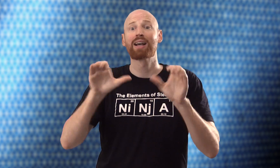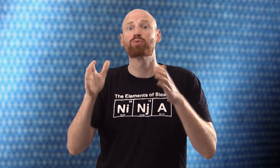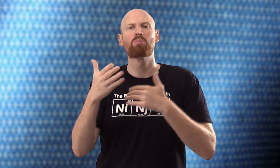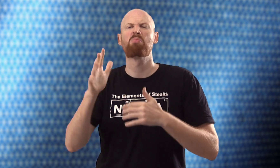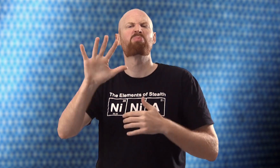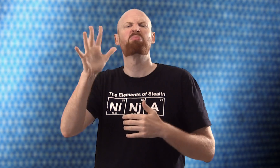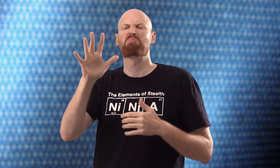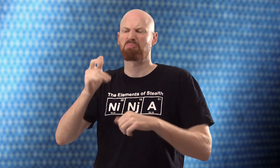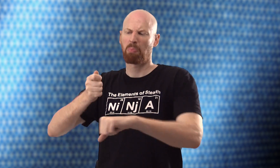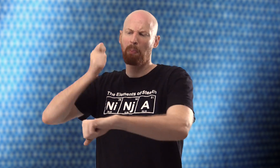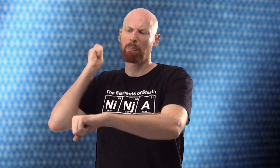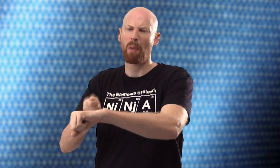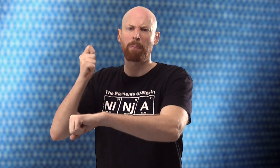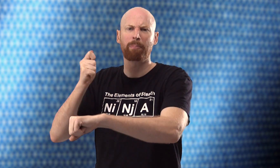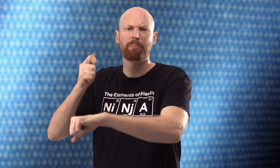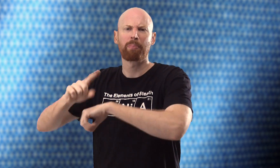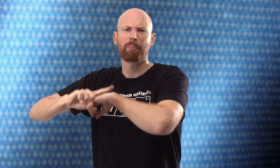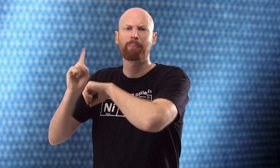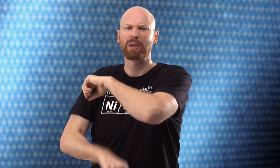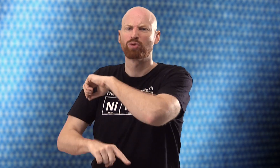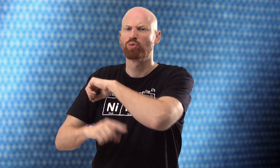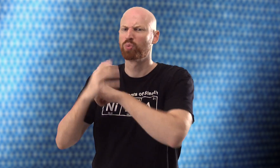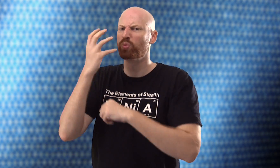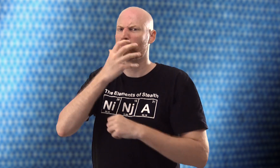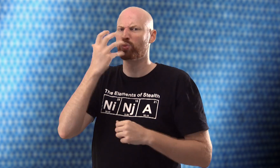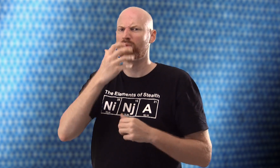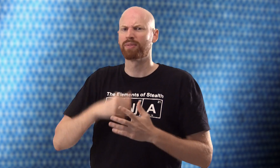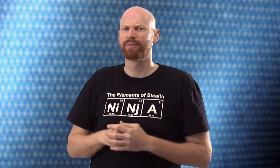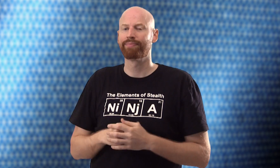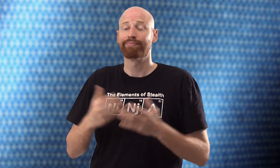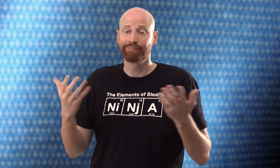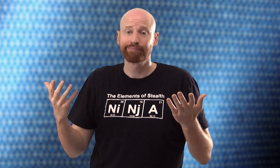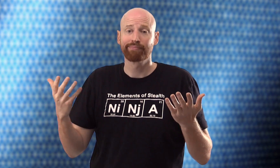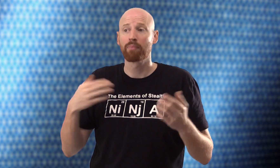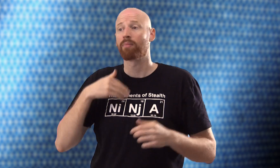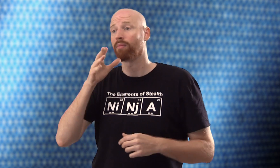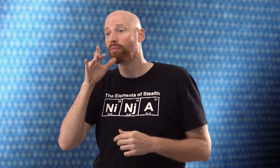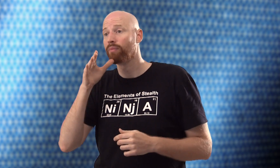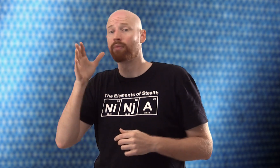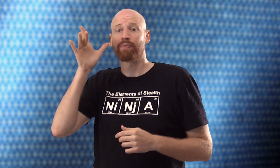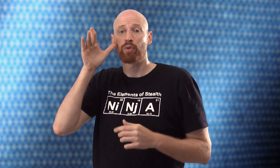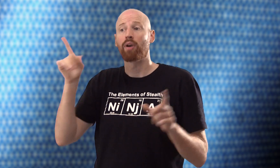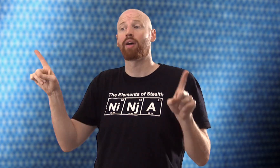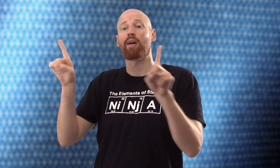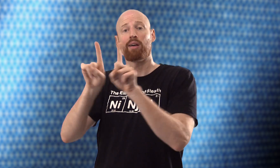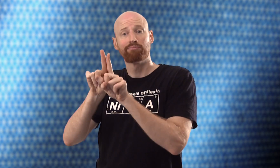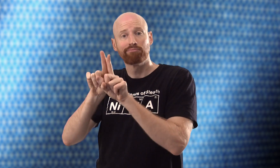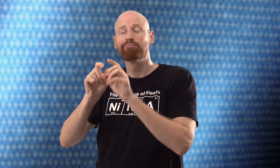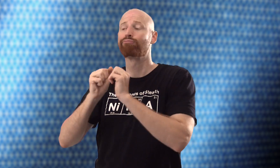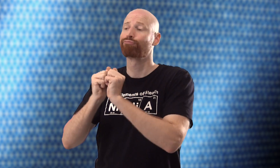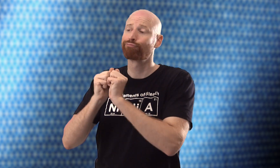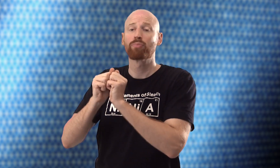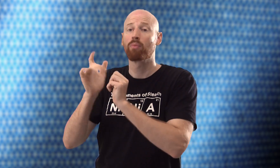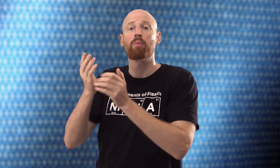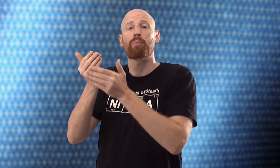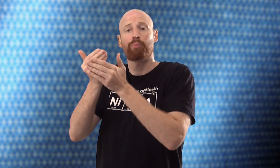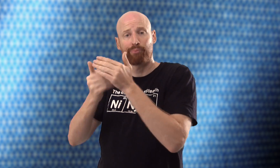they would whip your hand as a punishment and it was severe. My parents met and they got together and then